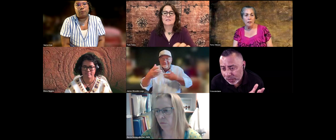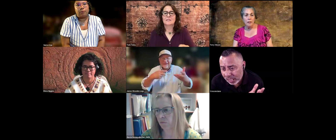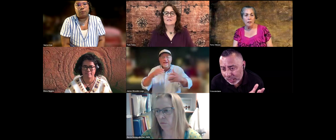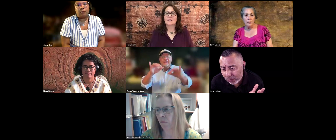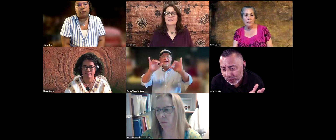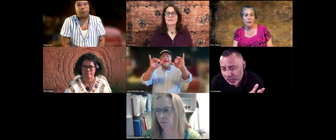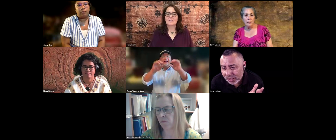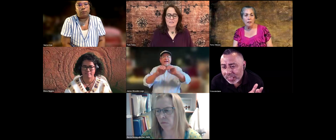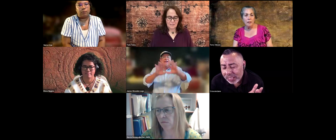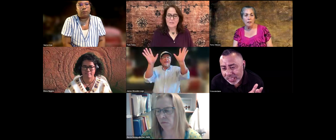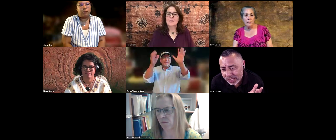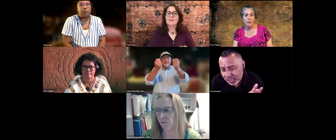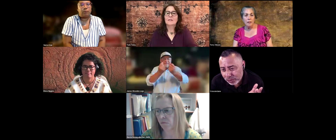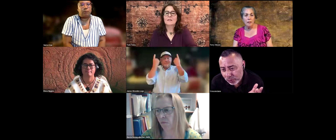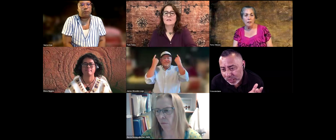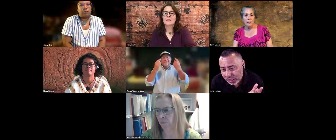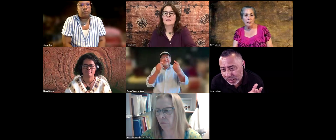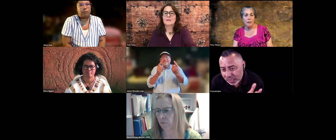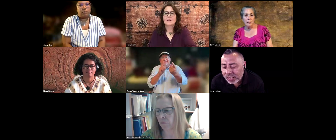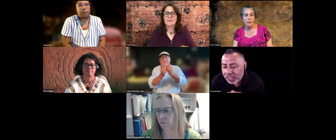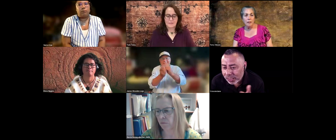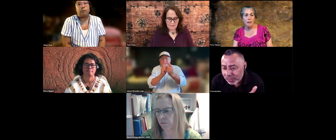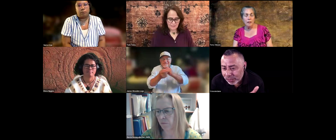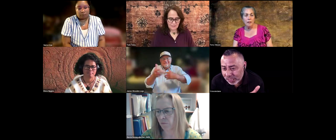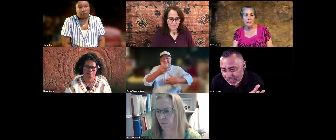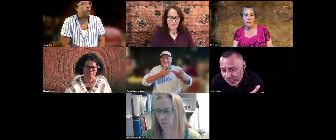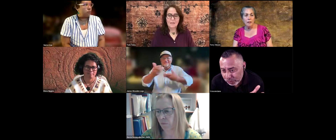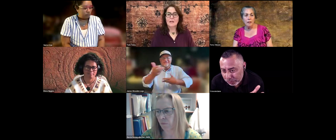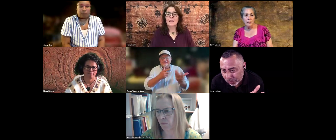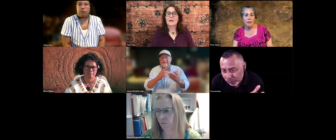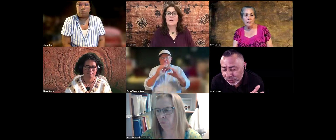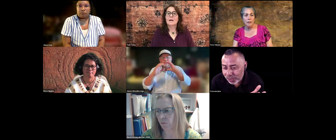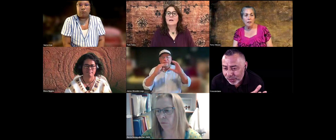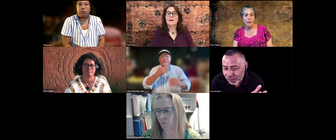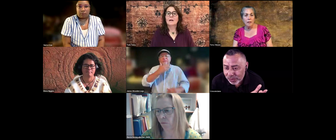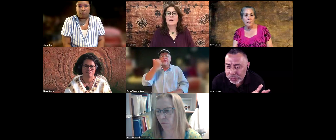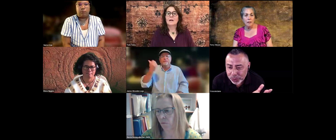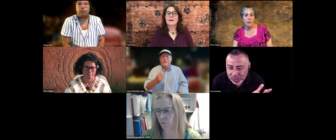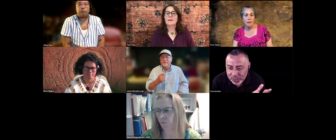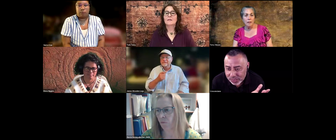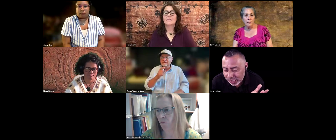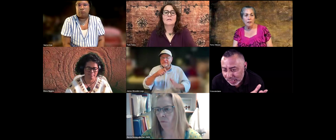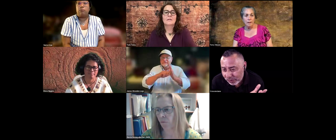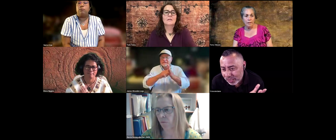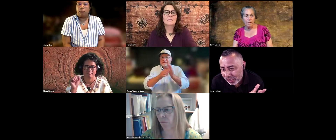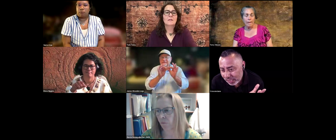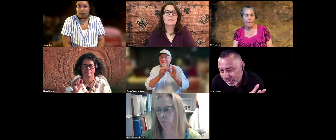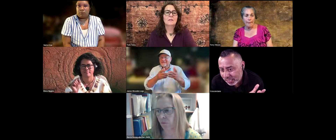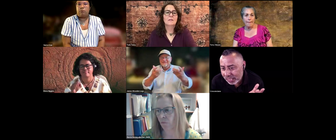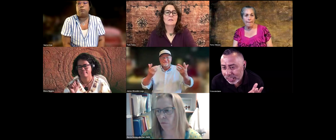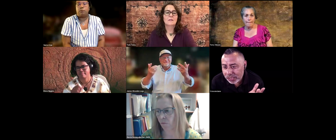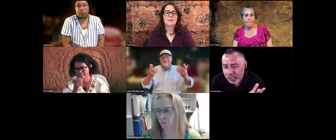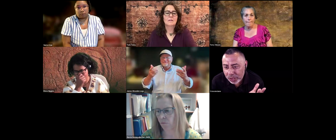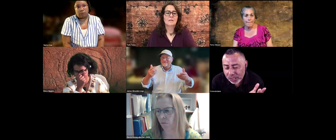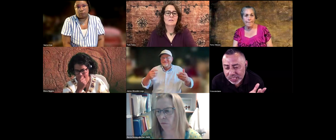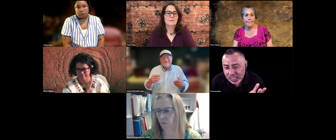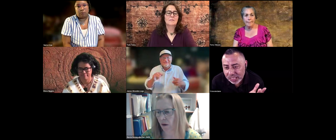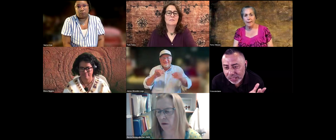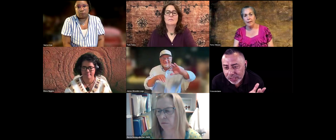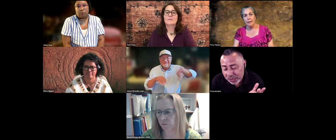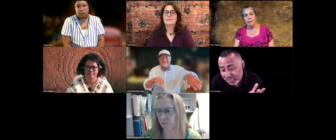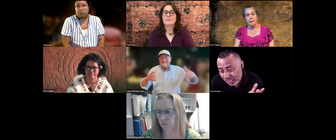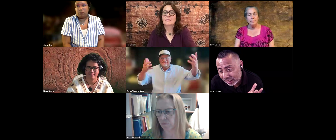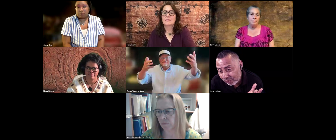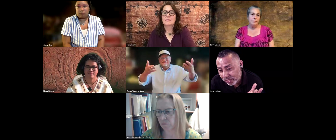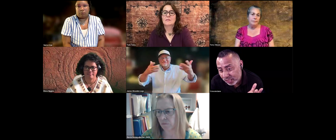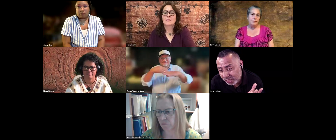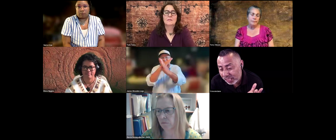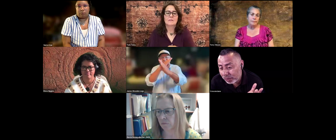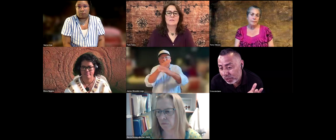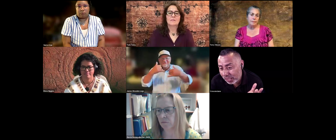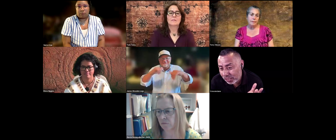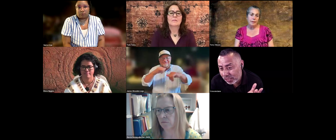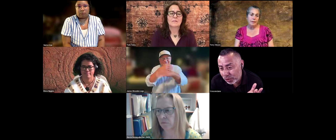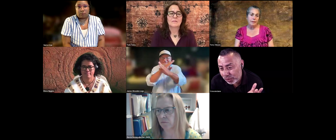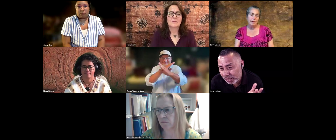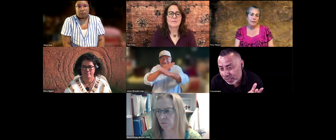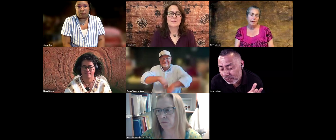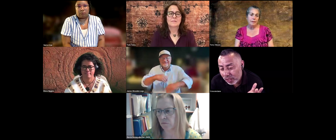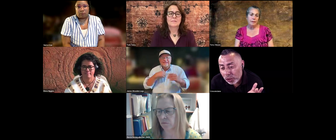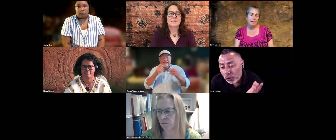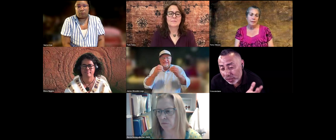And I can't read that language. This is when we need other indigenous people to learn both sign language, Indian sign language and American sign language because they can then facilitate communication between us.